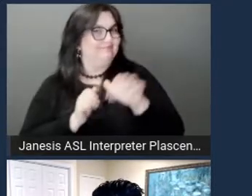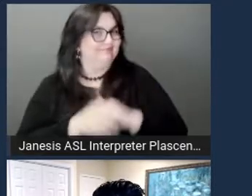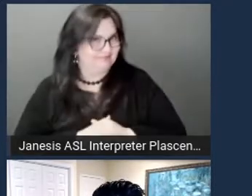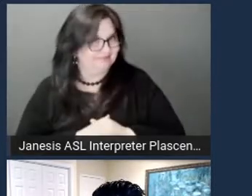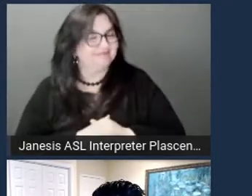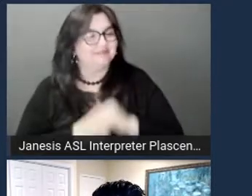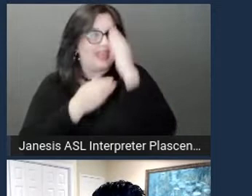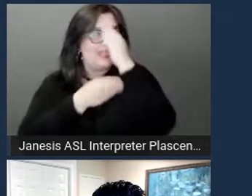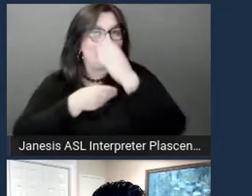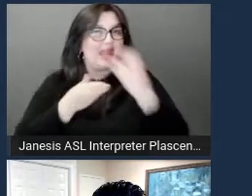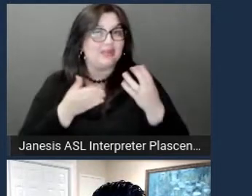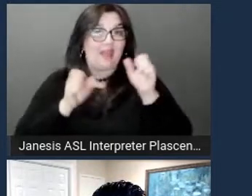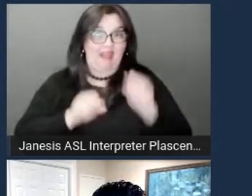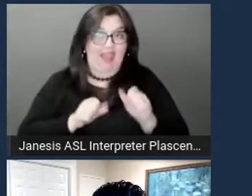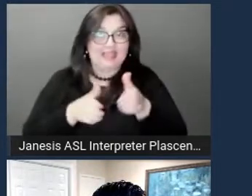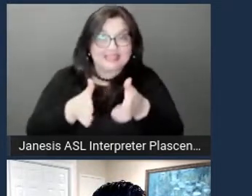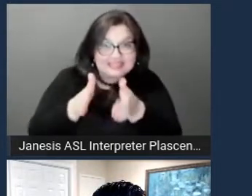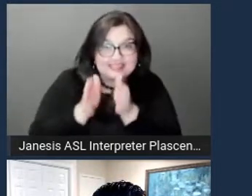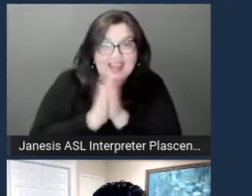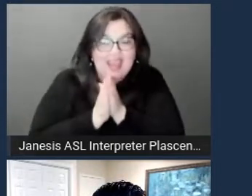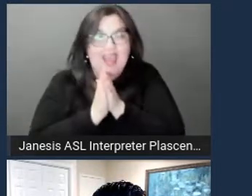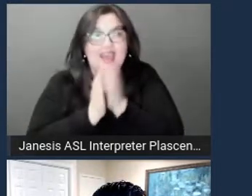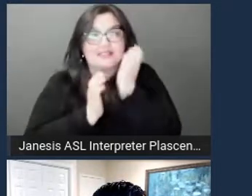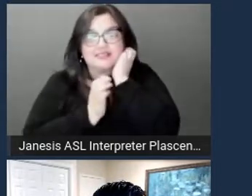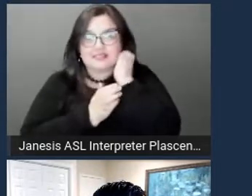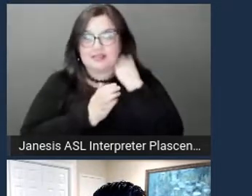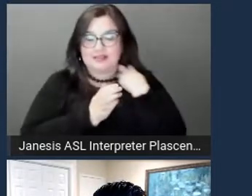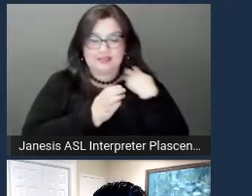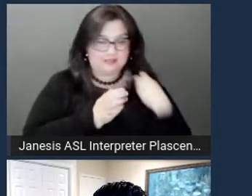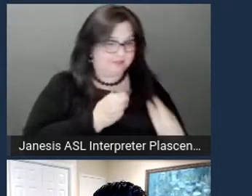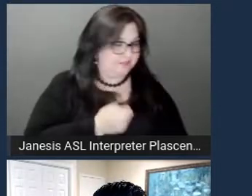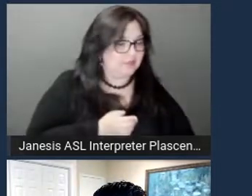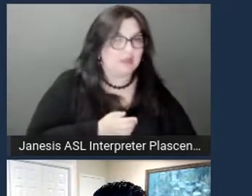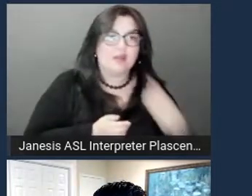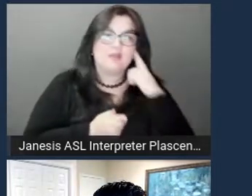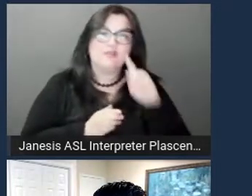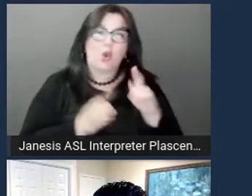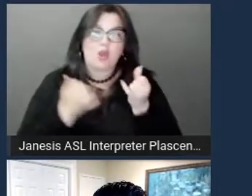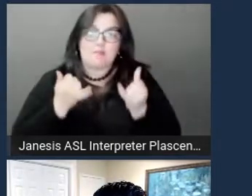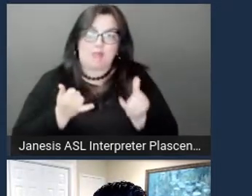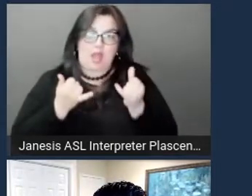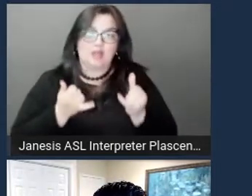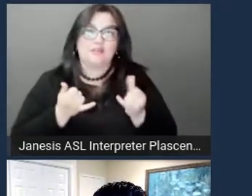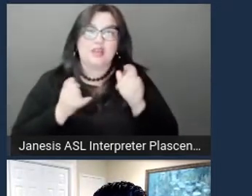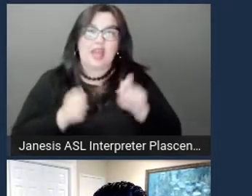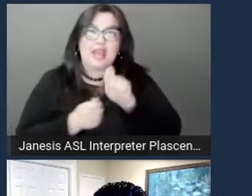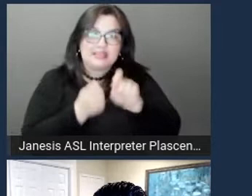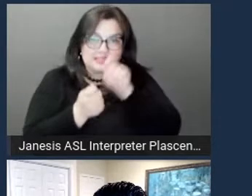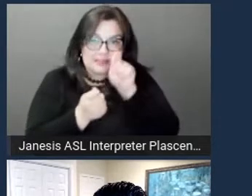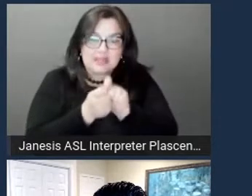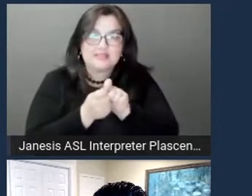to ask for source code analysis for modernization. I can specify get repository as an option,